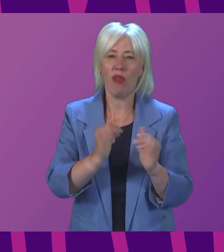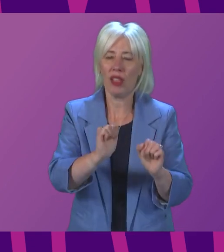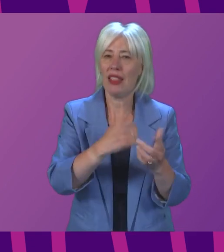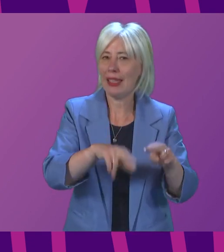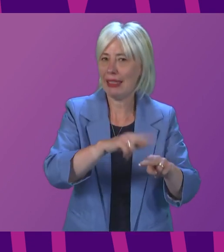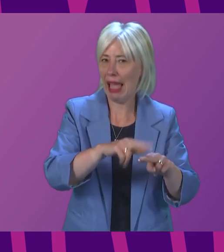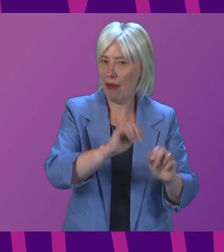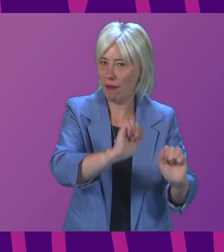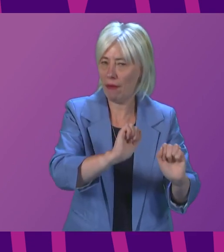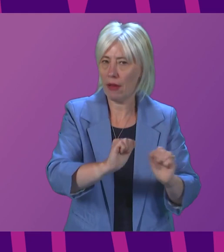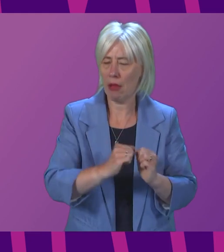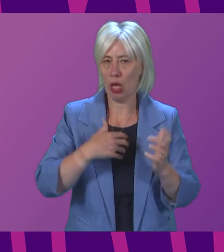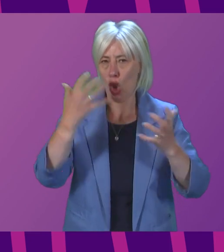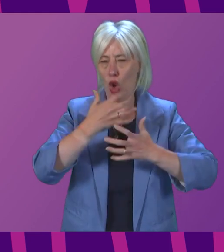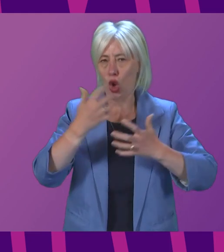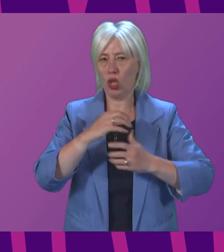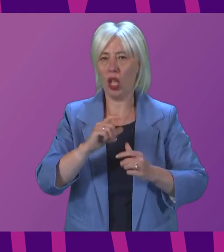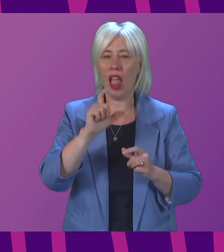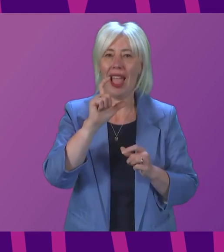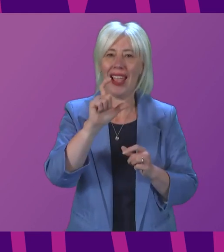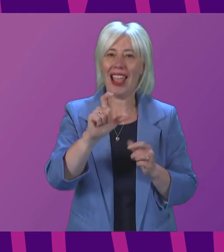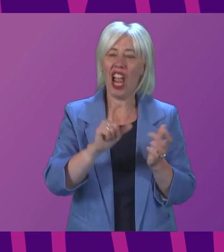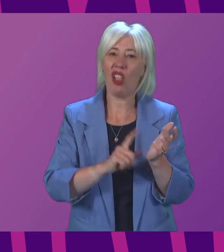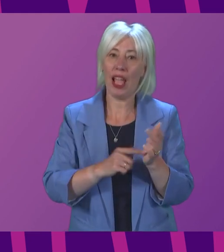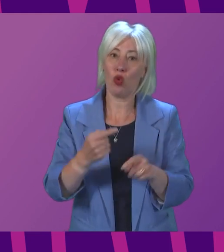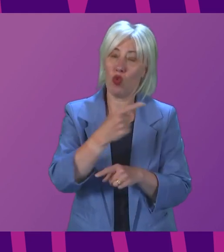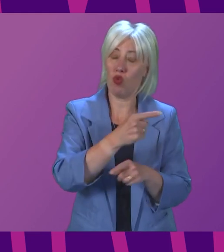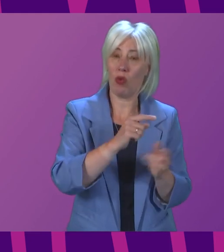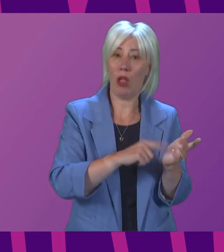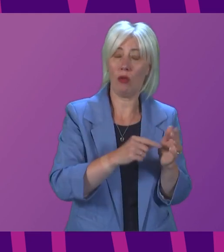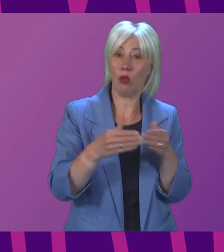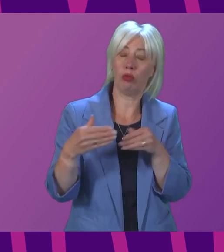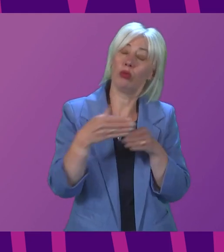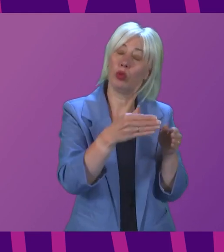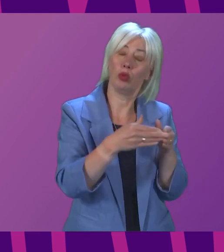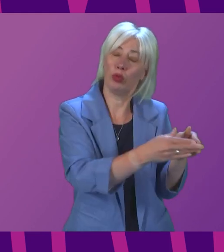Of particular concern to me is the Cairnryan-Larne crossing in my constituency.